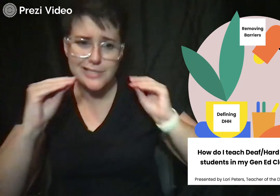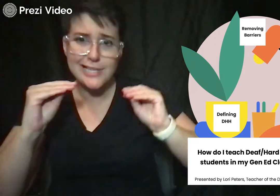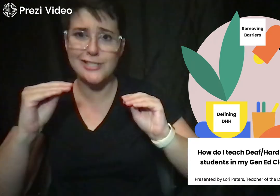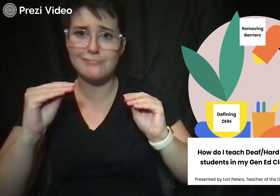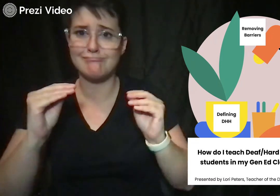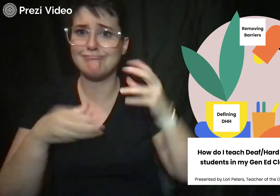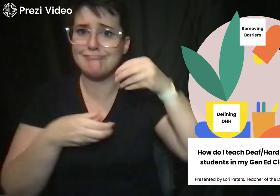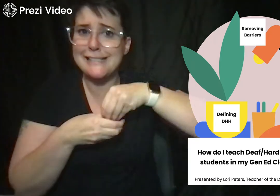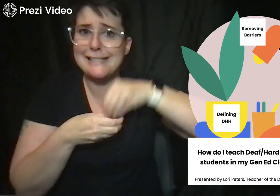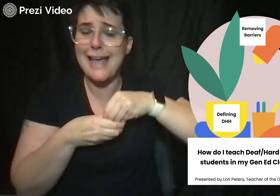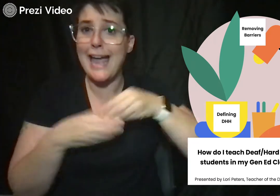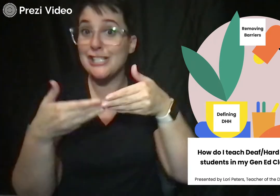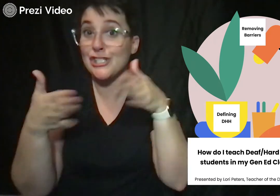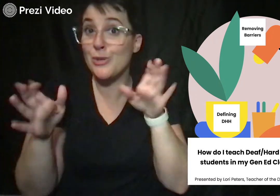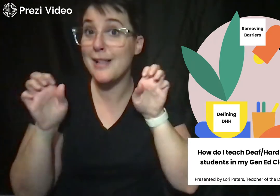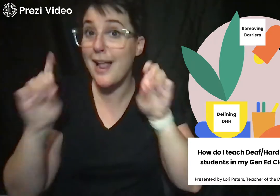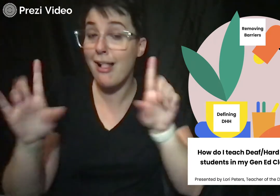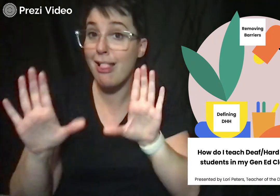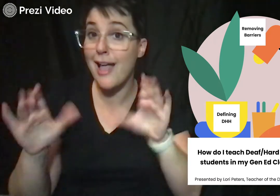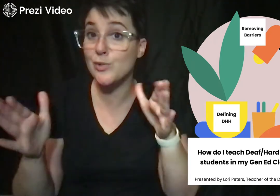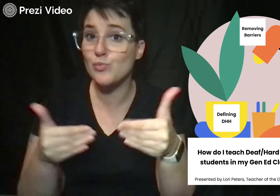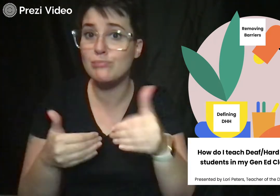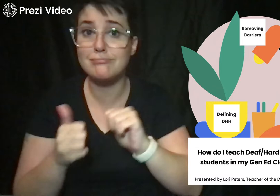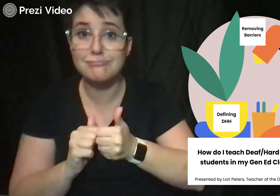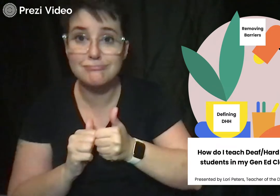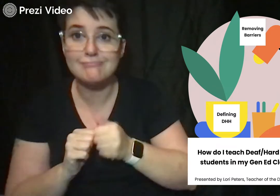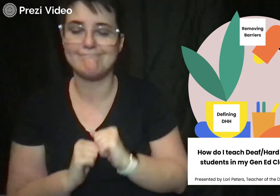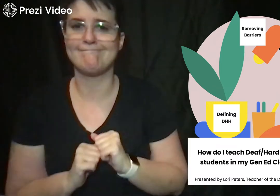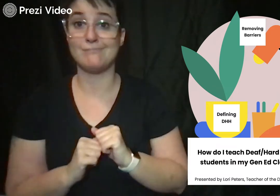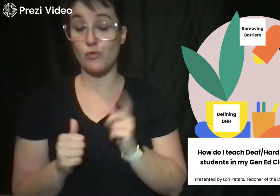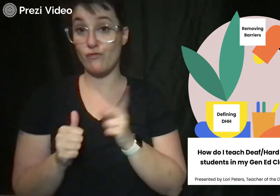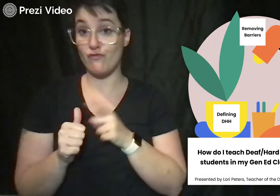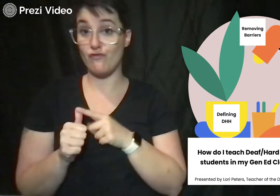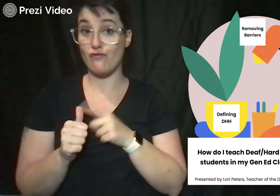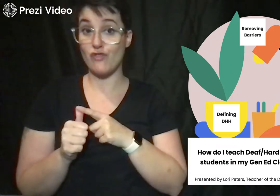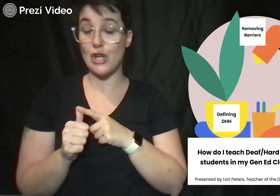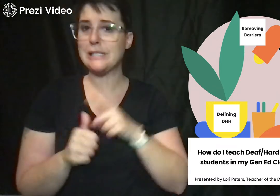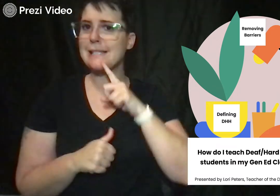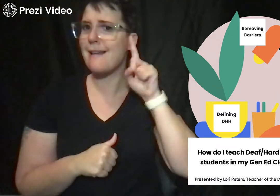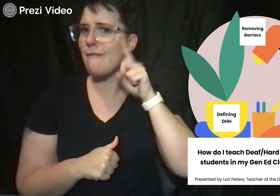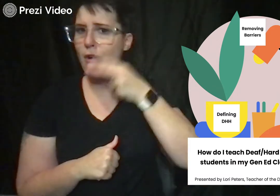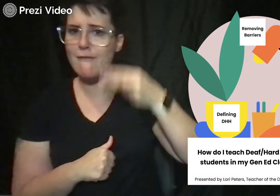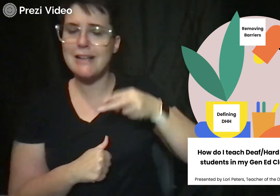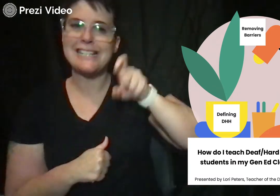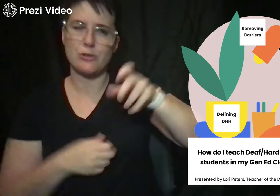In a general education classroom Let’s begin by defining Deaf and Hard of Hearing